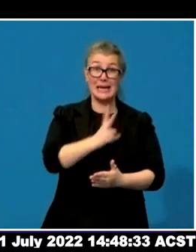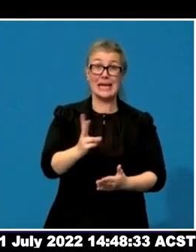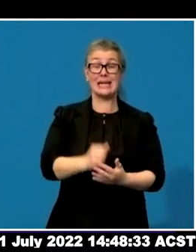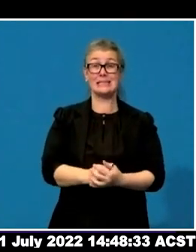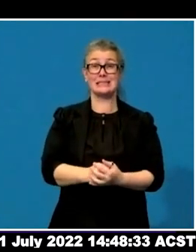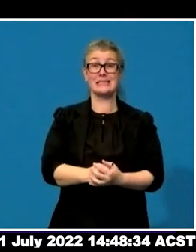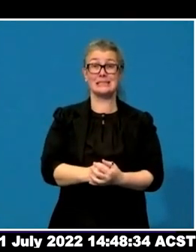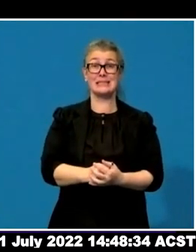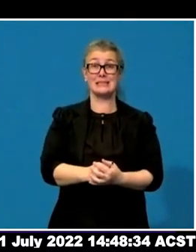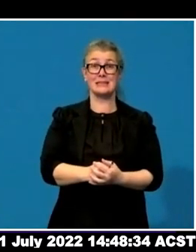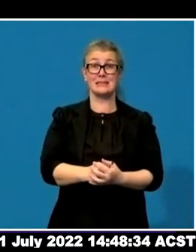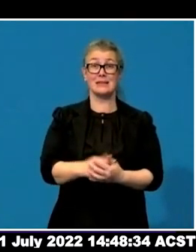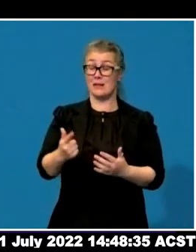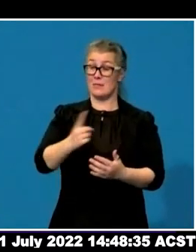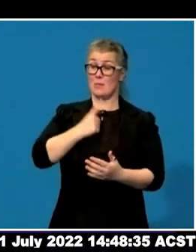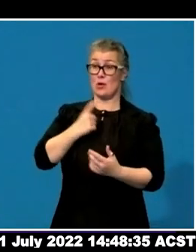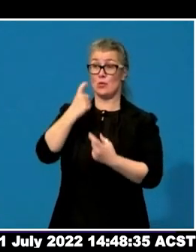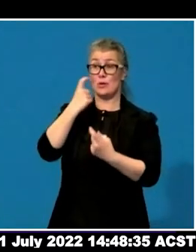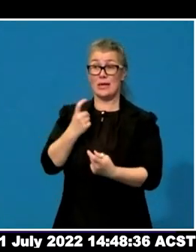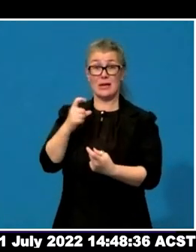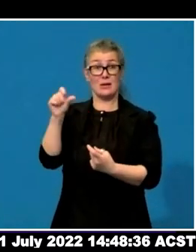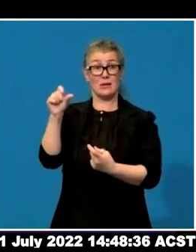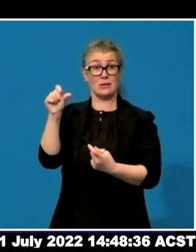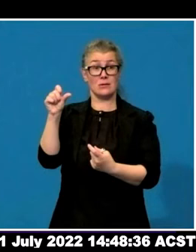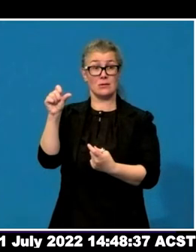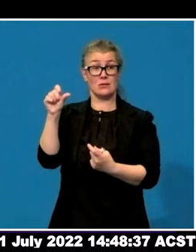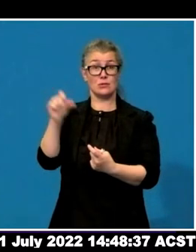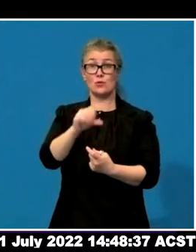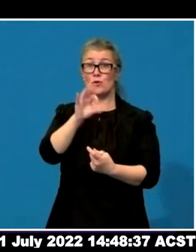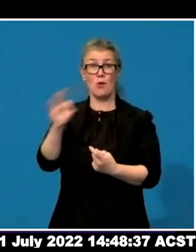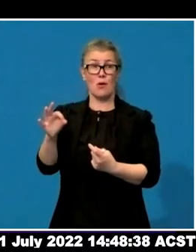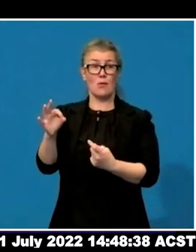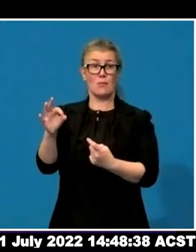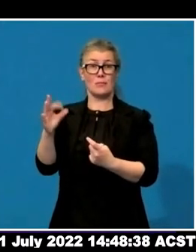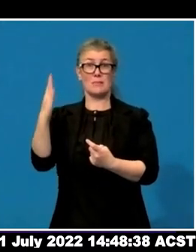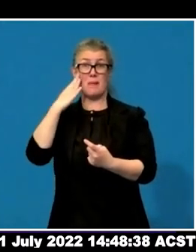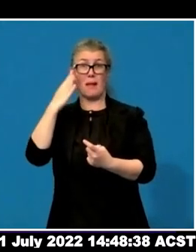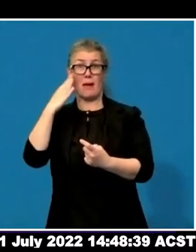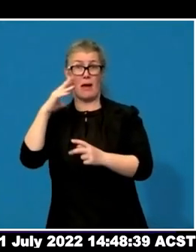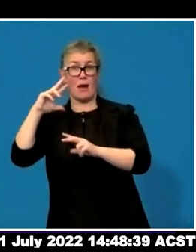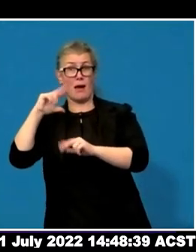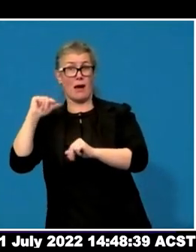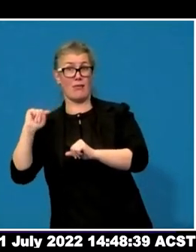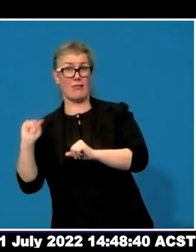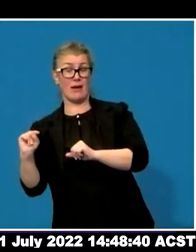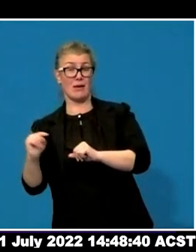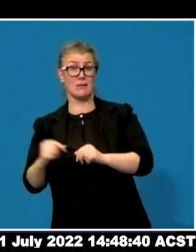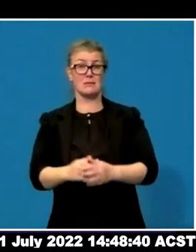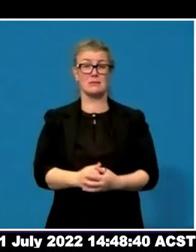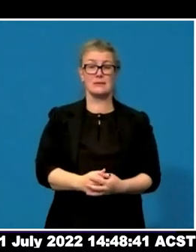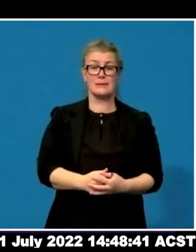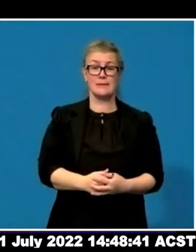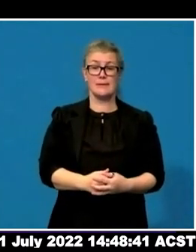Do you have any experience of the level of what I will call cultural competency